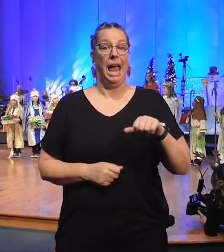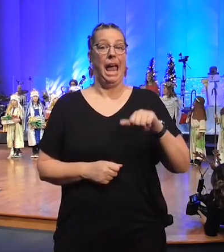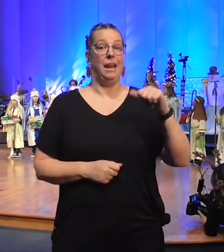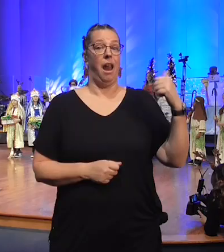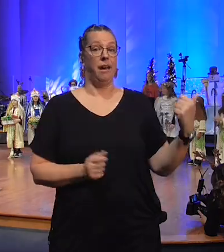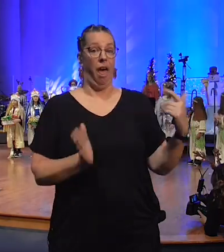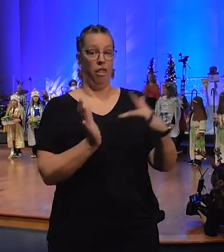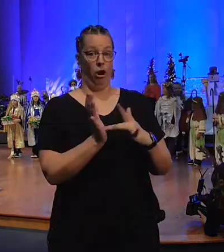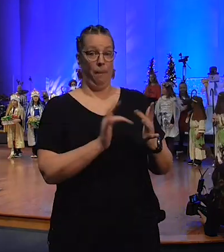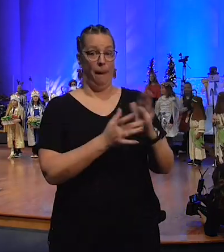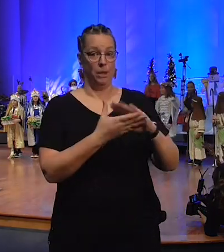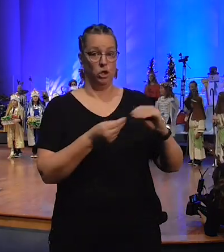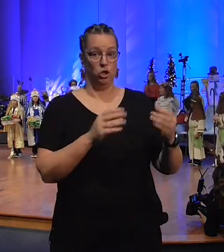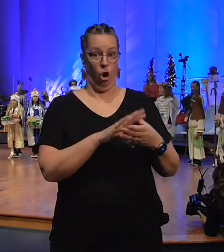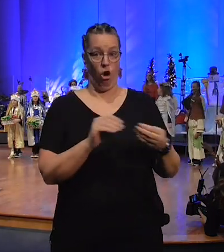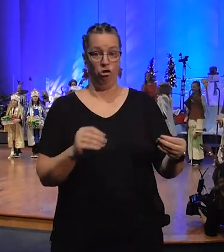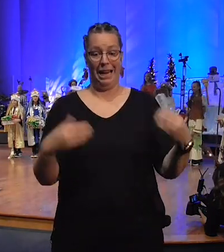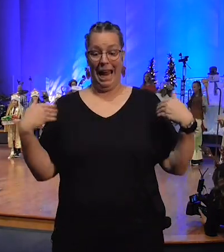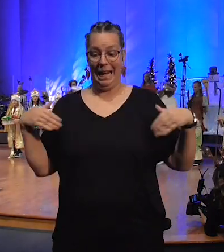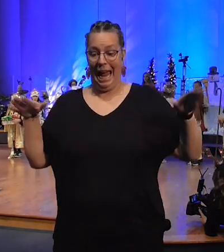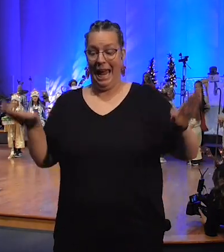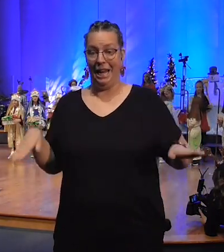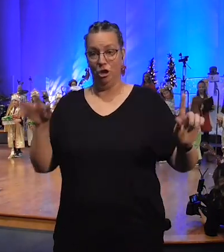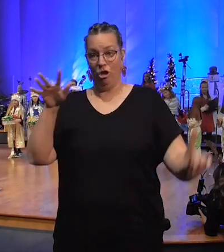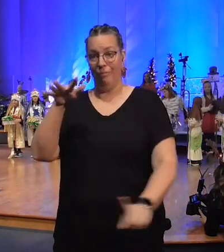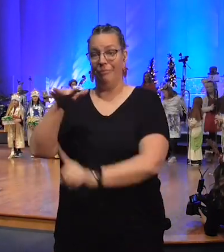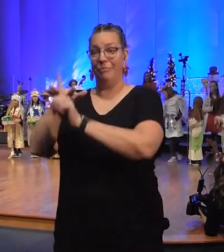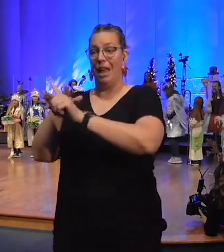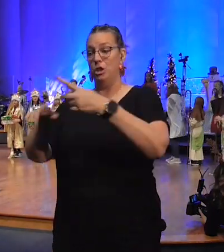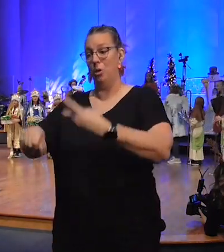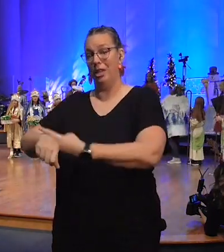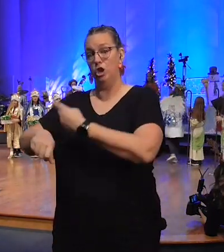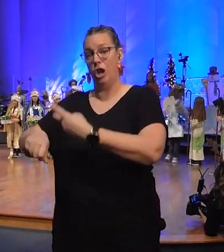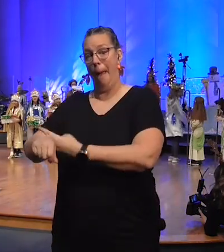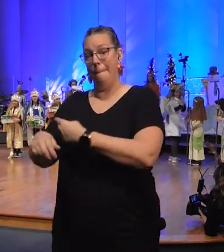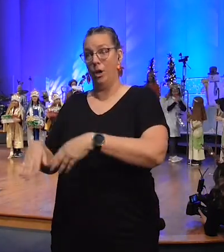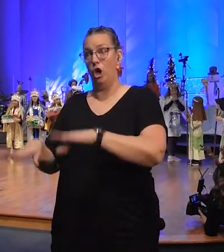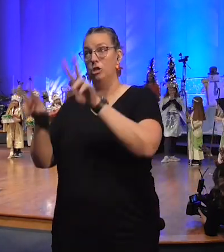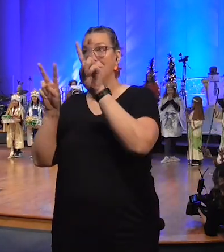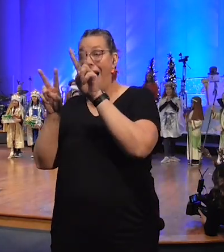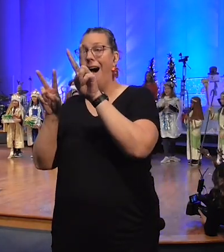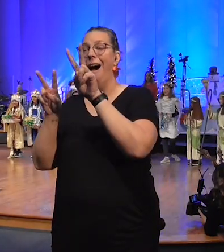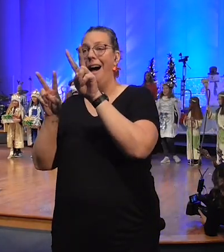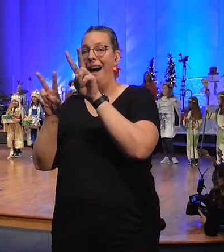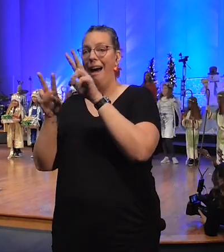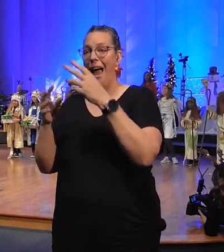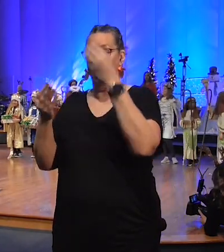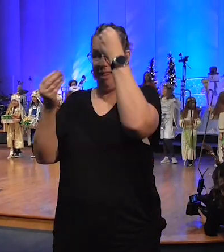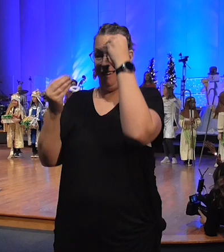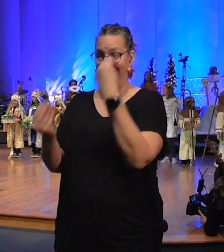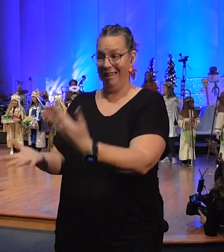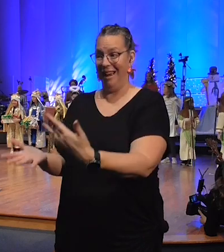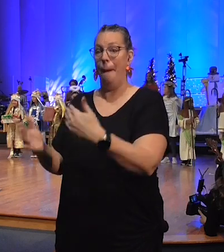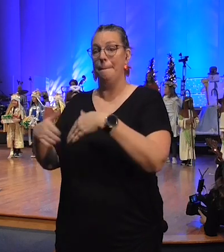star in another Bible story an angel appeared to Shepherds while they were quietly watching